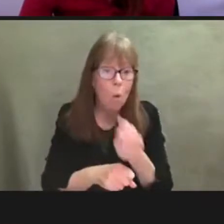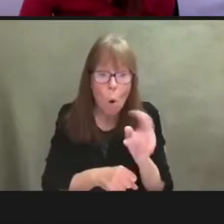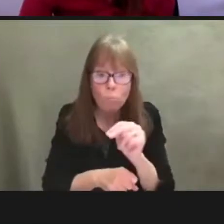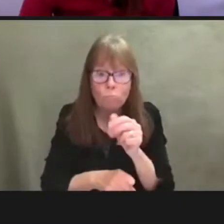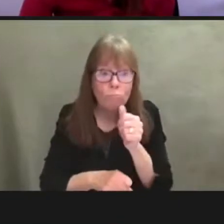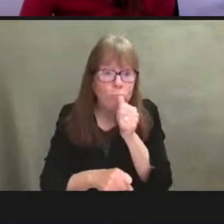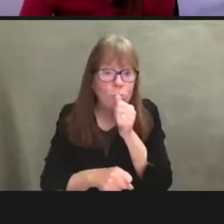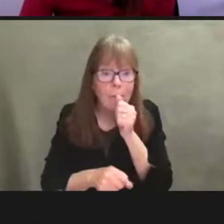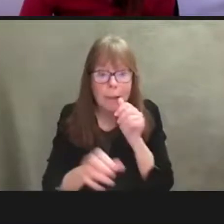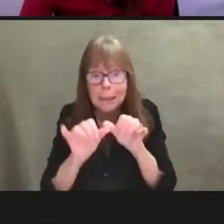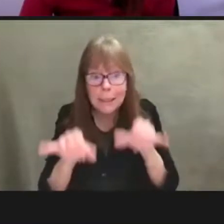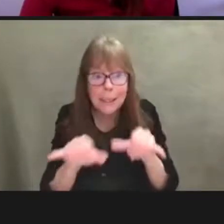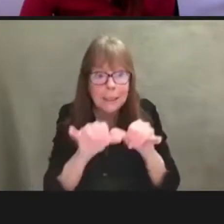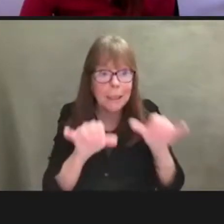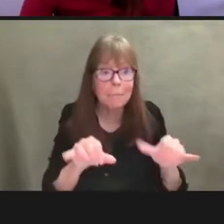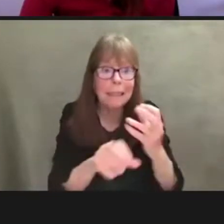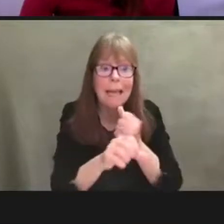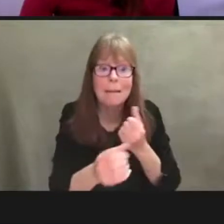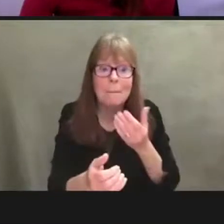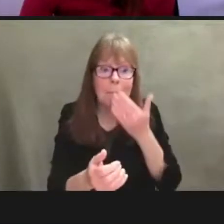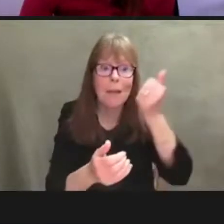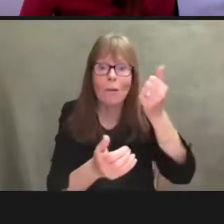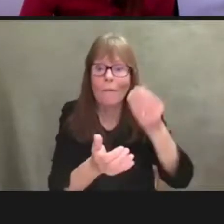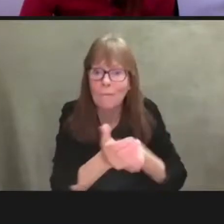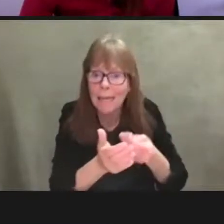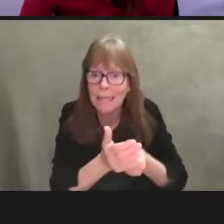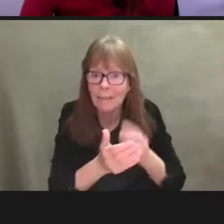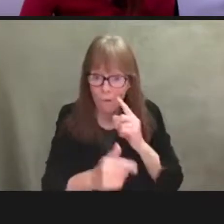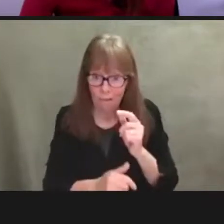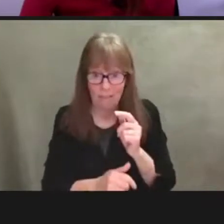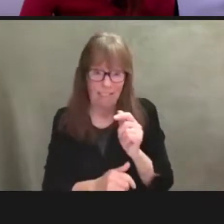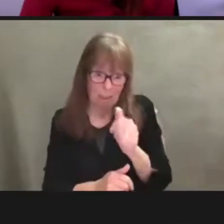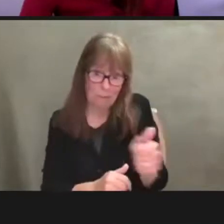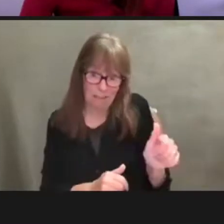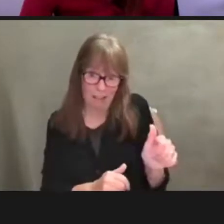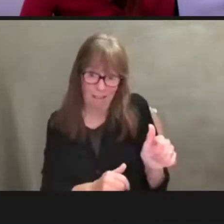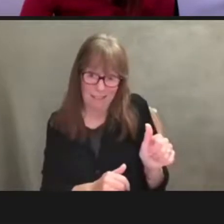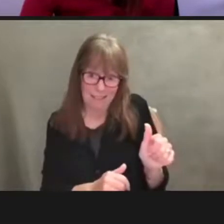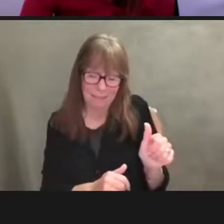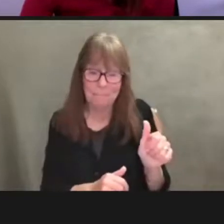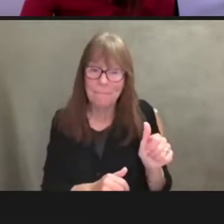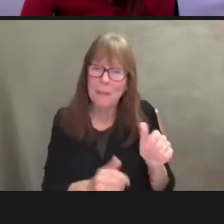systems that are better funded for themselves, it undermines that.